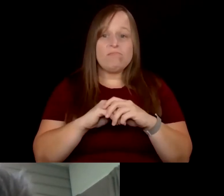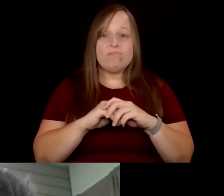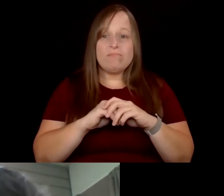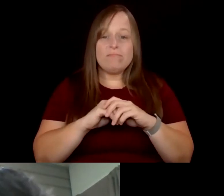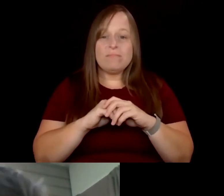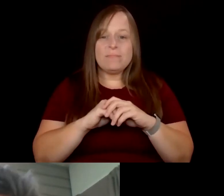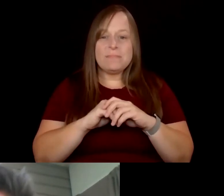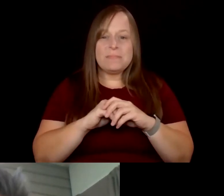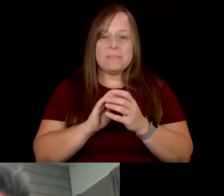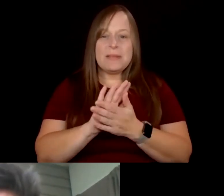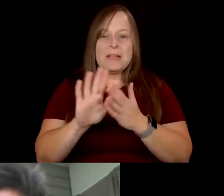Yeah, it's a great clinic.